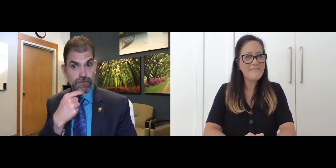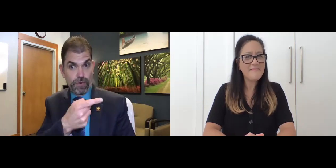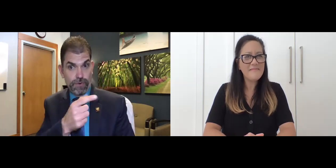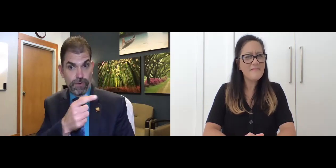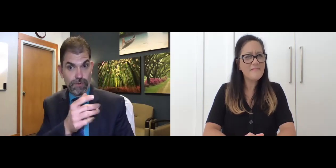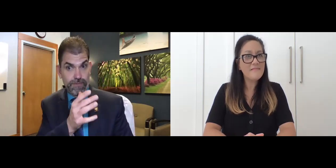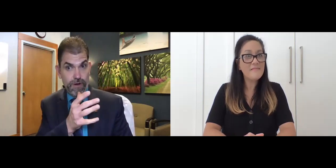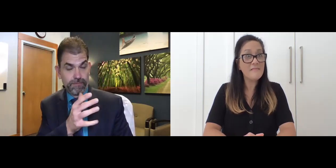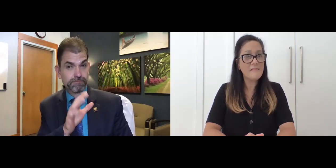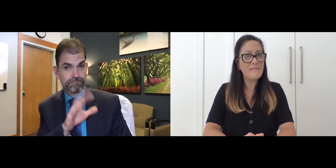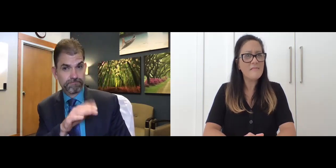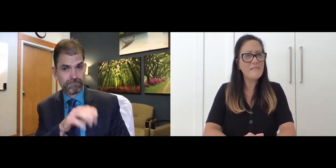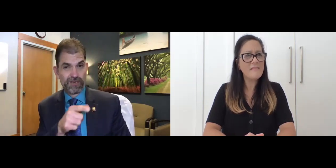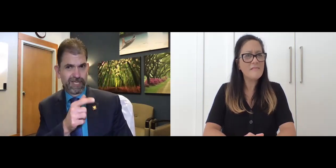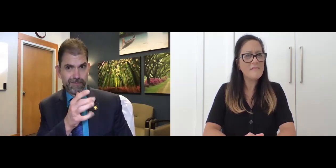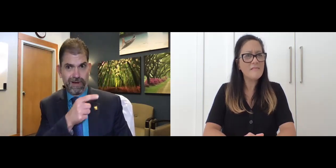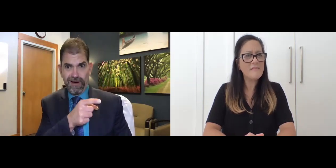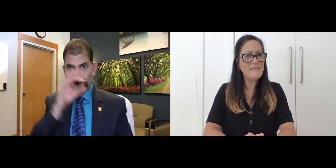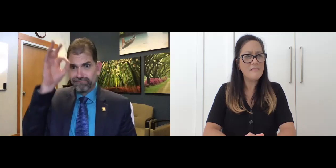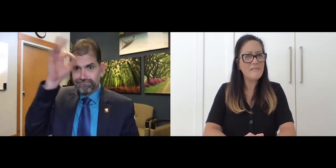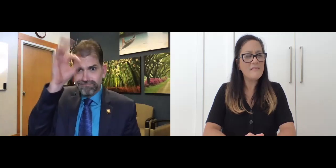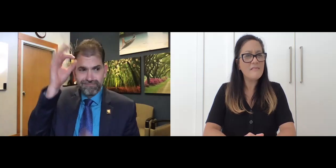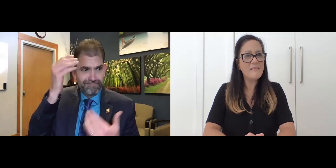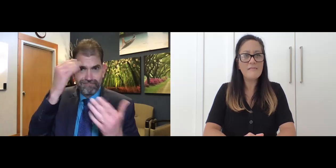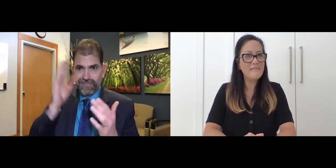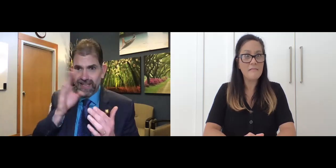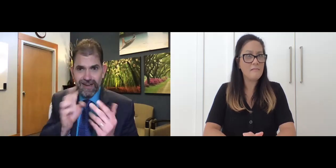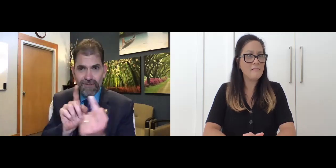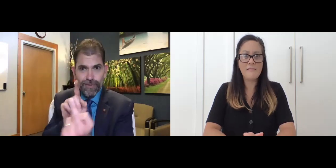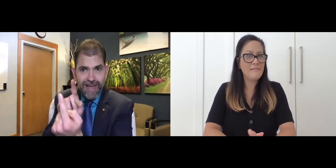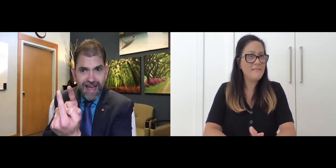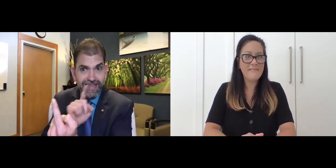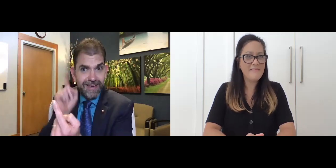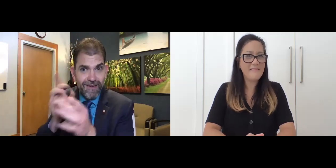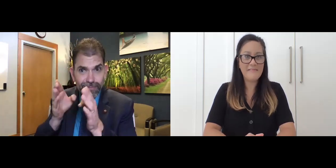It's interesting. The doctor told my mom, who knew nothing about deafness, had